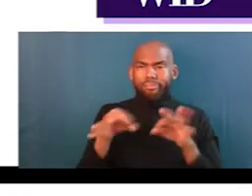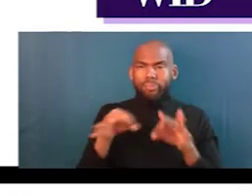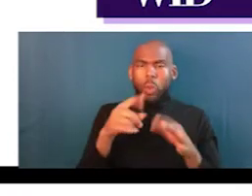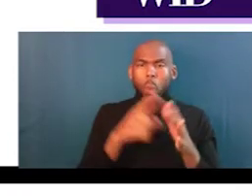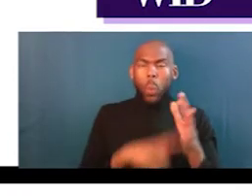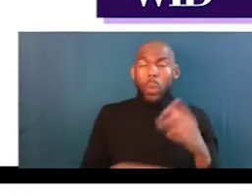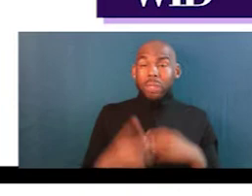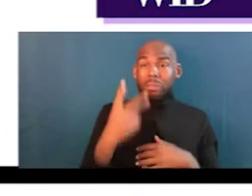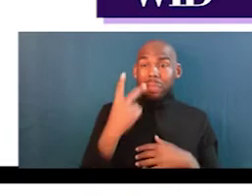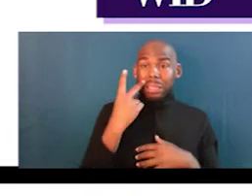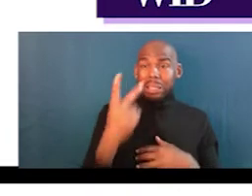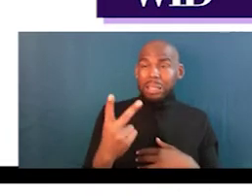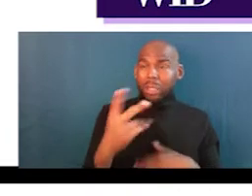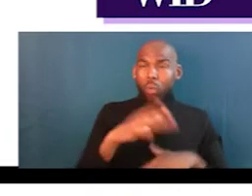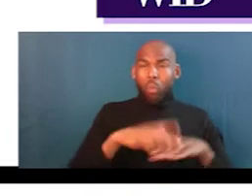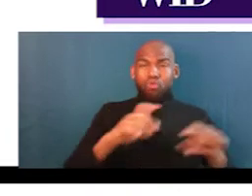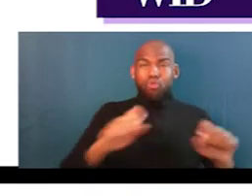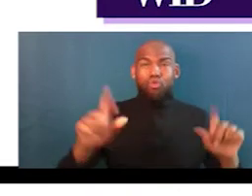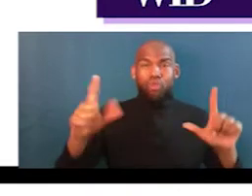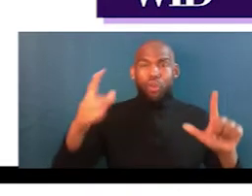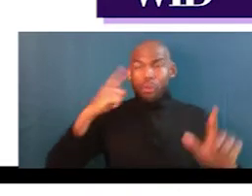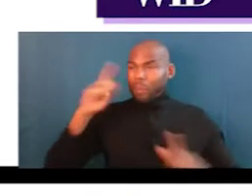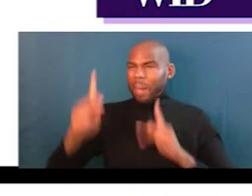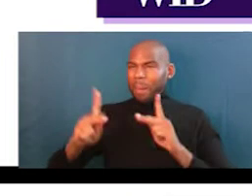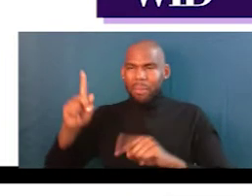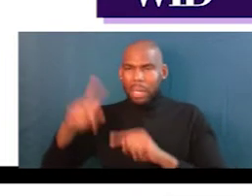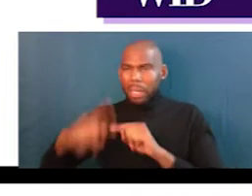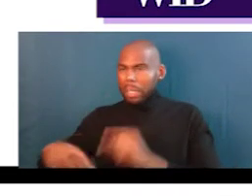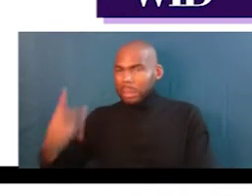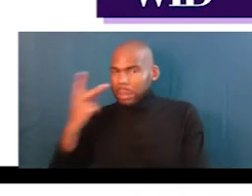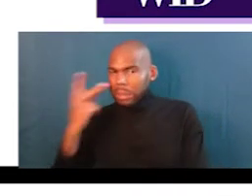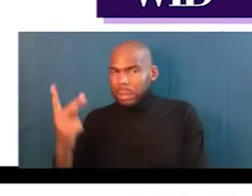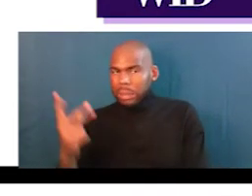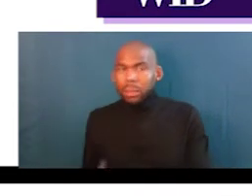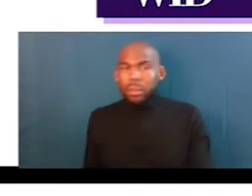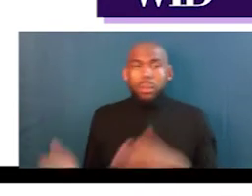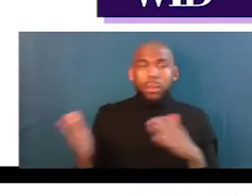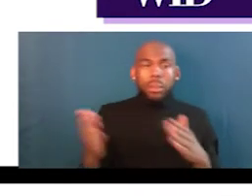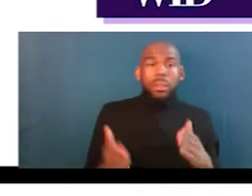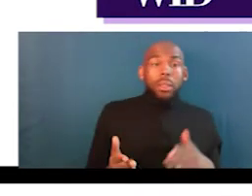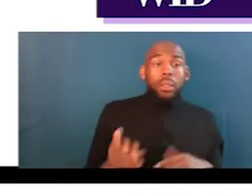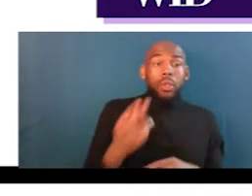to their users via nonvisual means. In the next segment one of our usability testers,